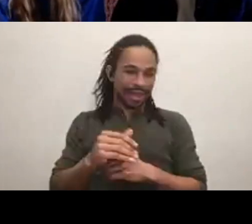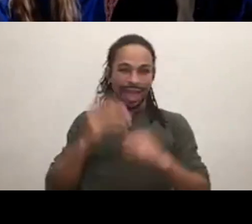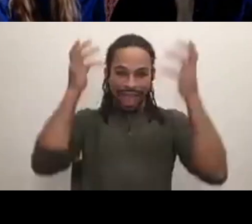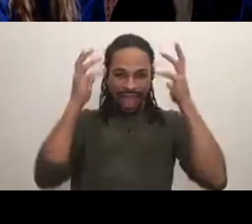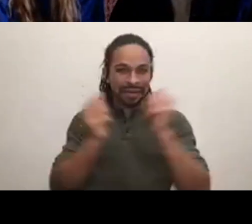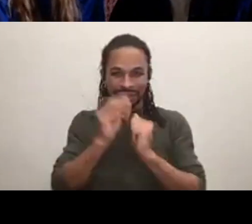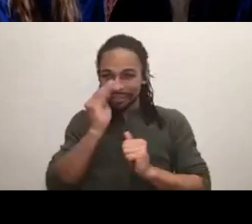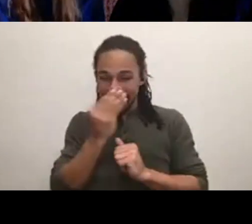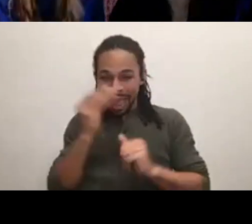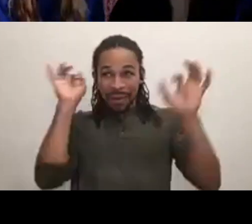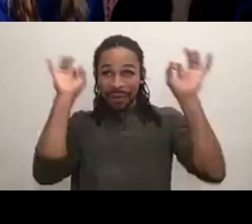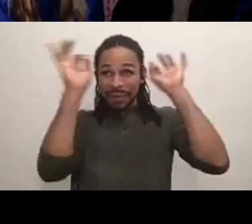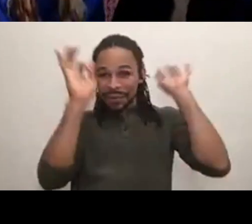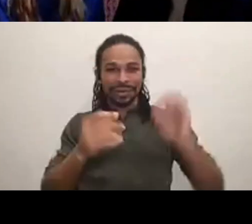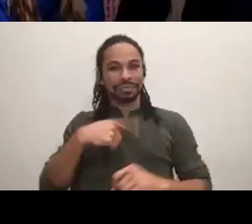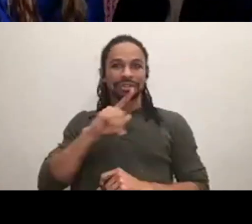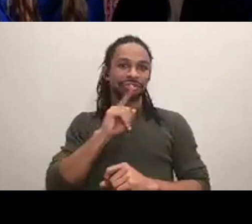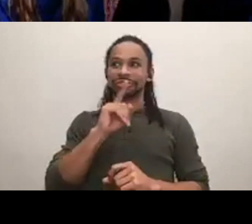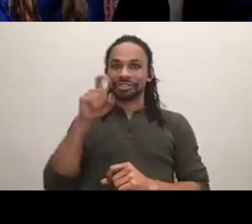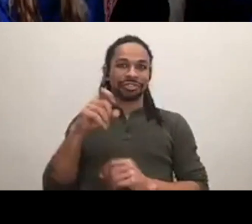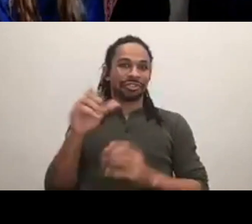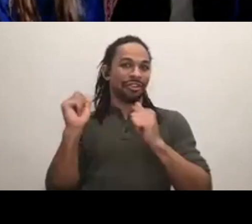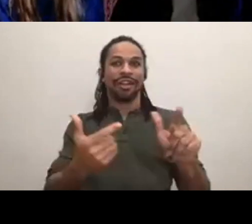to do. So yeah, to kick things off Laurel or Taichi or Companion-Platform, do any of